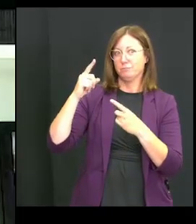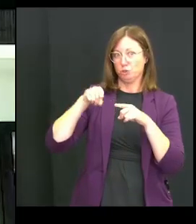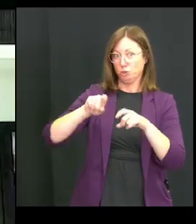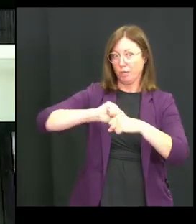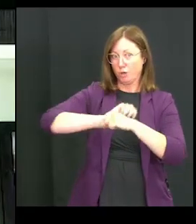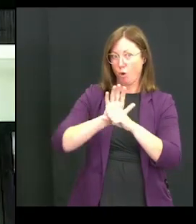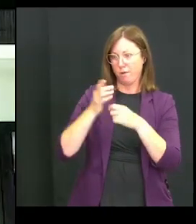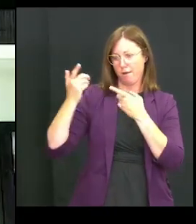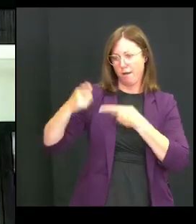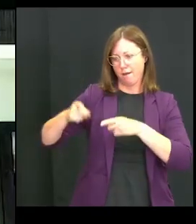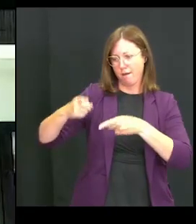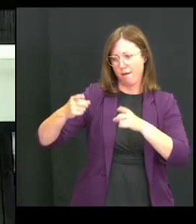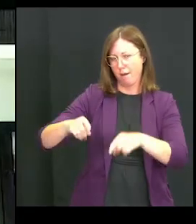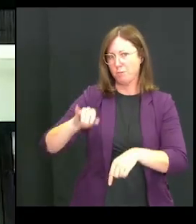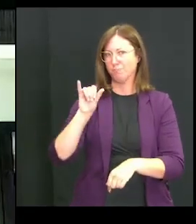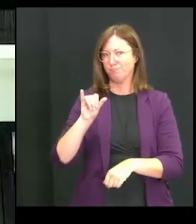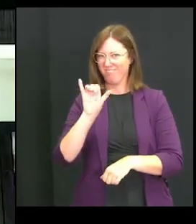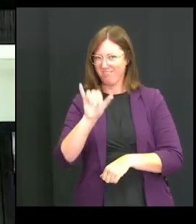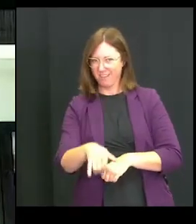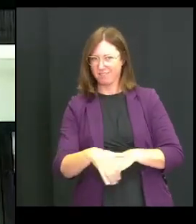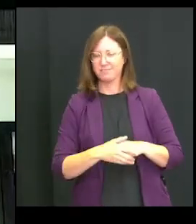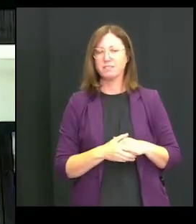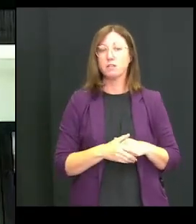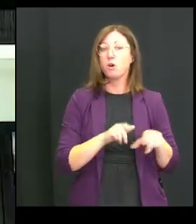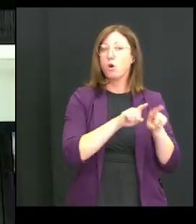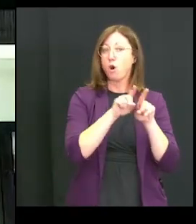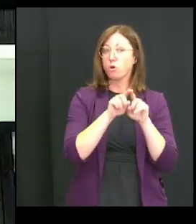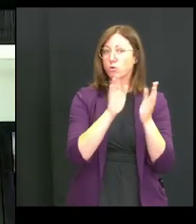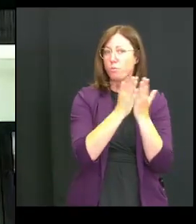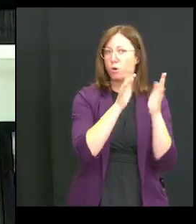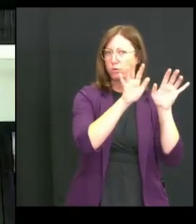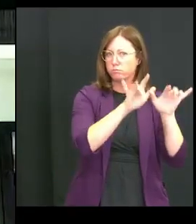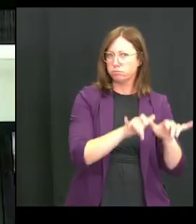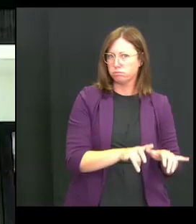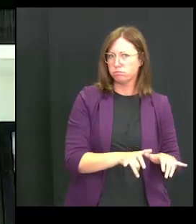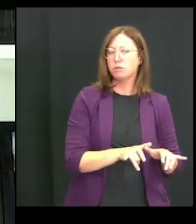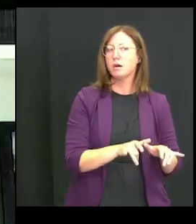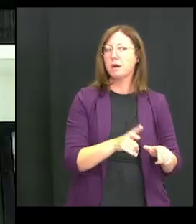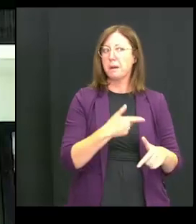He's also currently working on a book, which I'm really looking forward to reading when it comes out